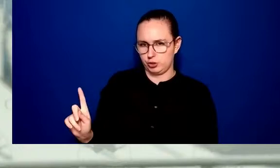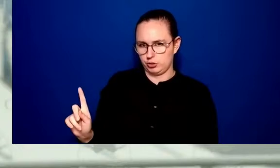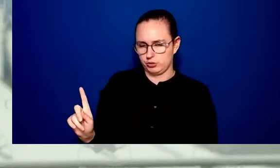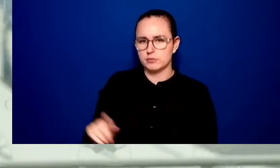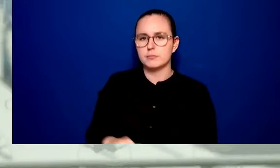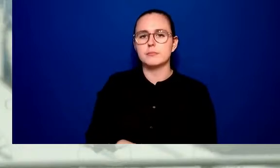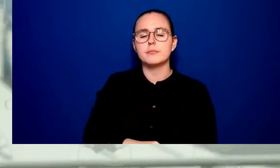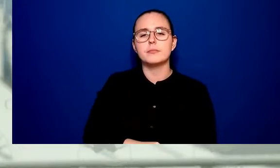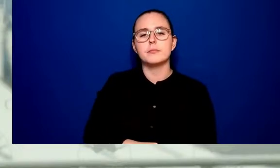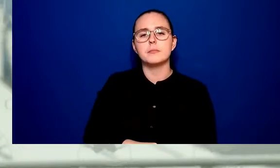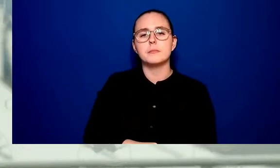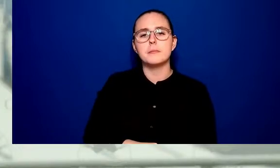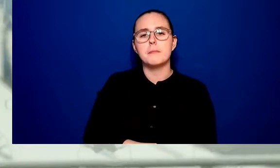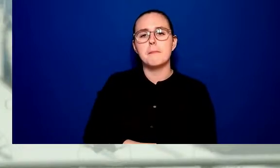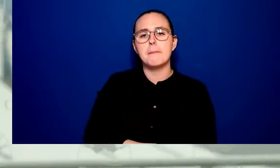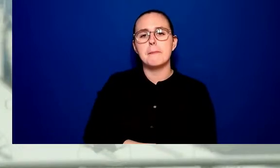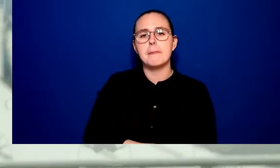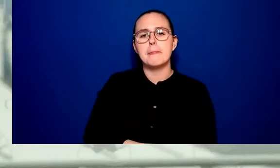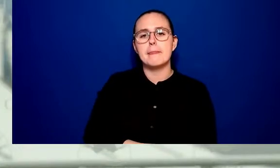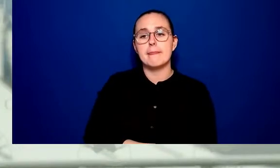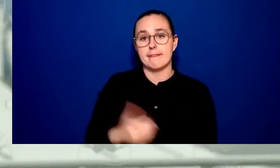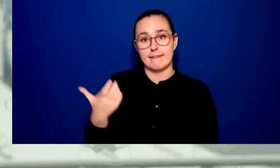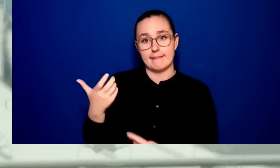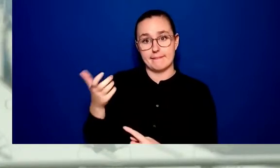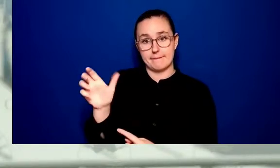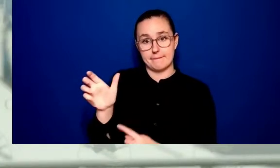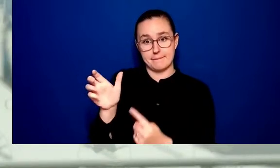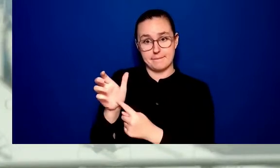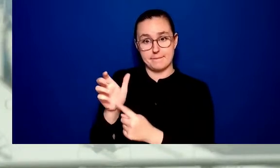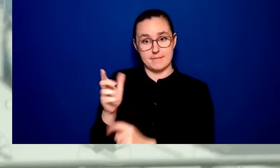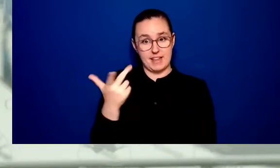vaccine card program be extended to include Children, 5 to 11 1 fact things or while